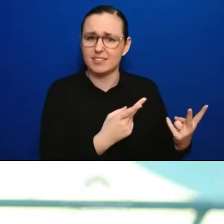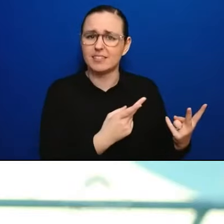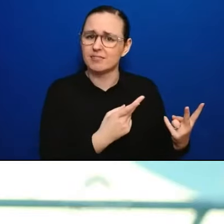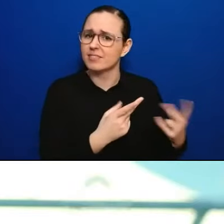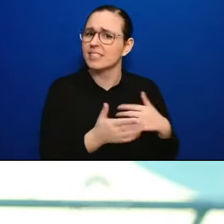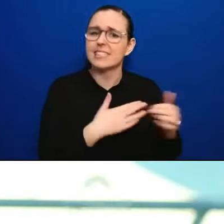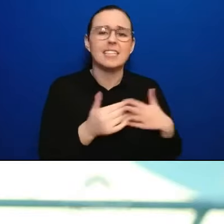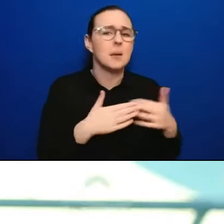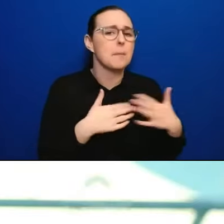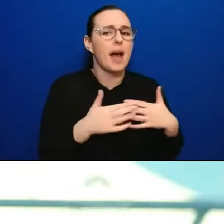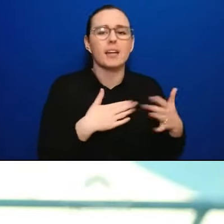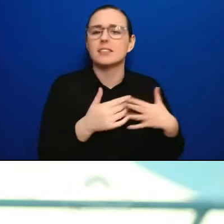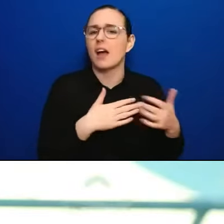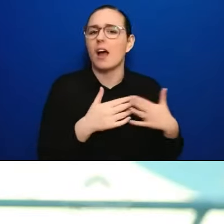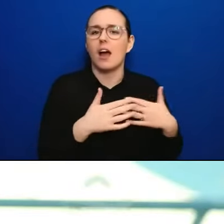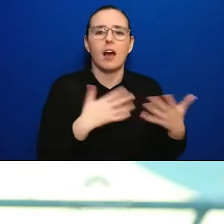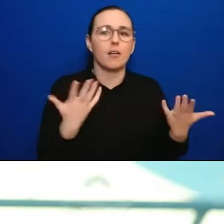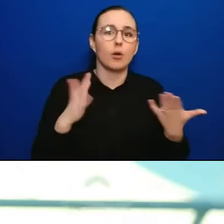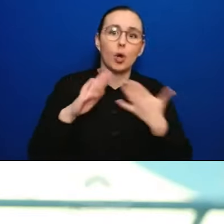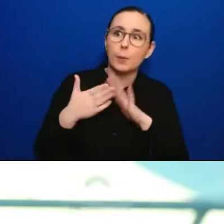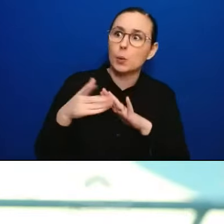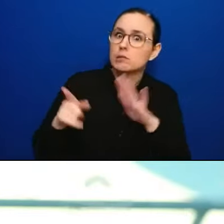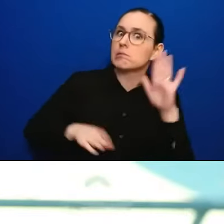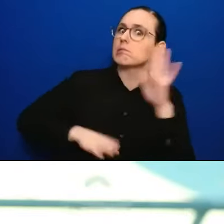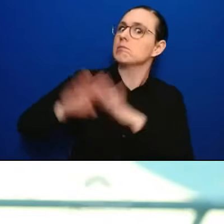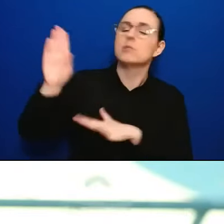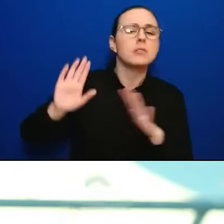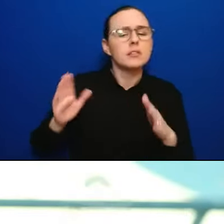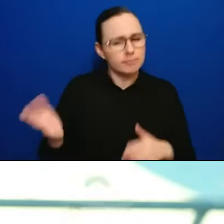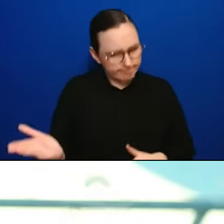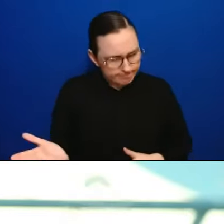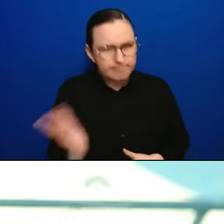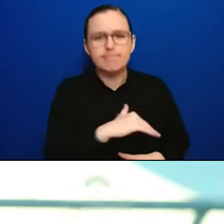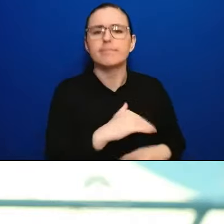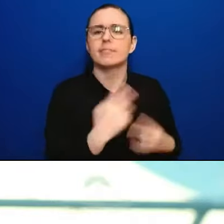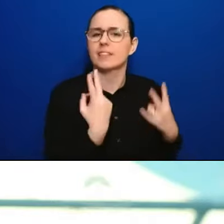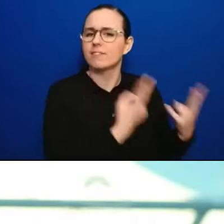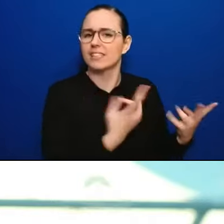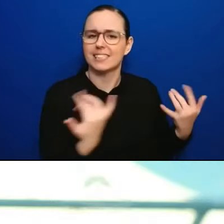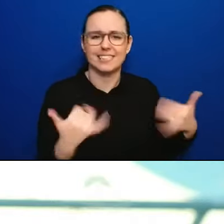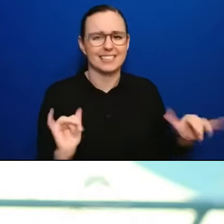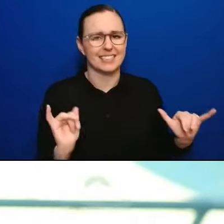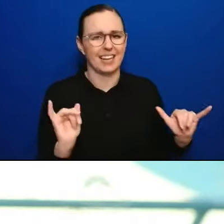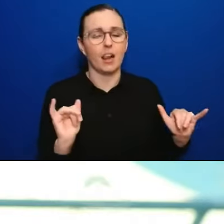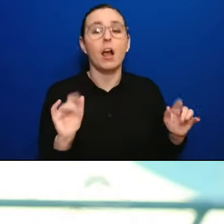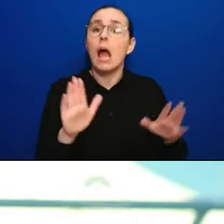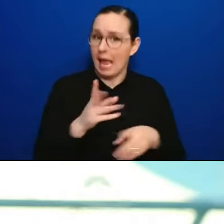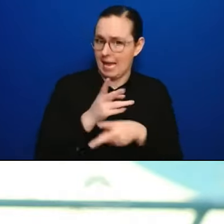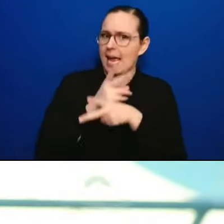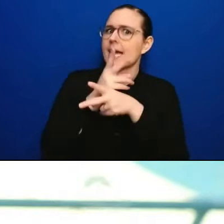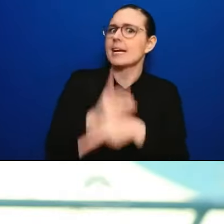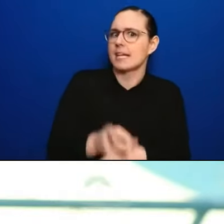regardless. Regardless of the transmission rates in the community. Regardless of whether there's